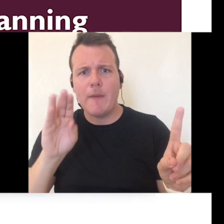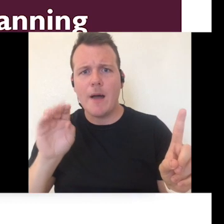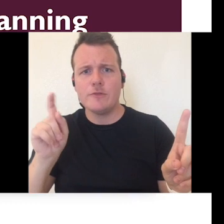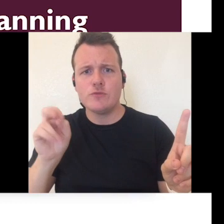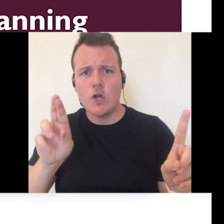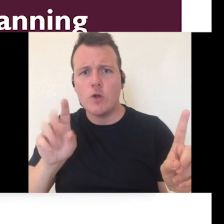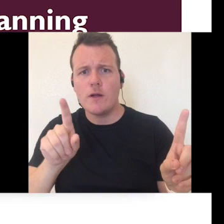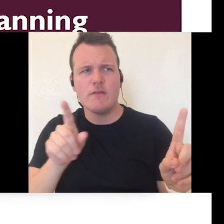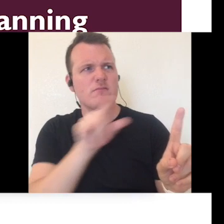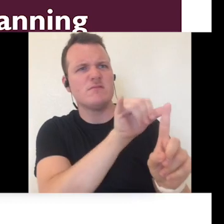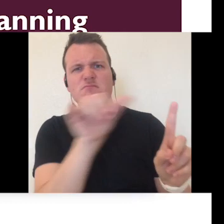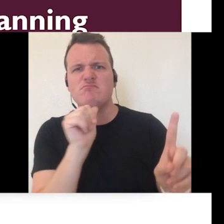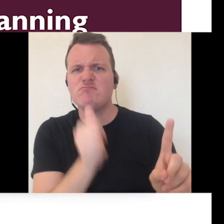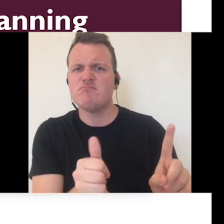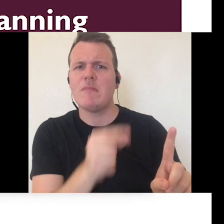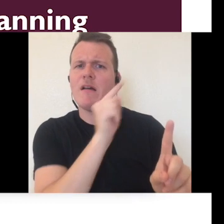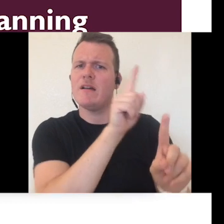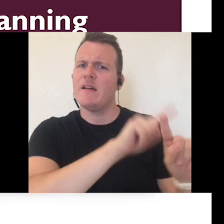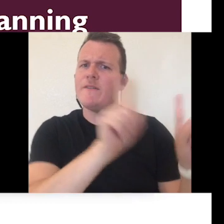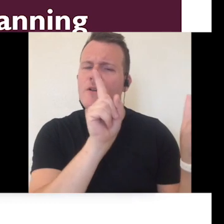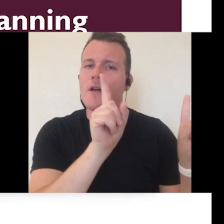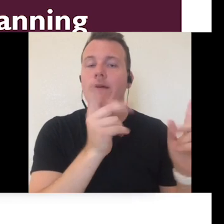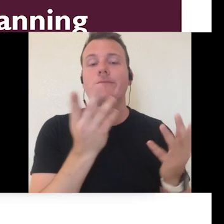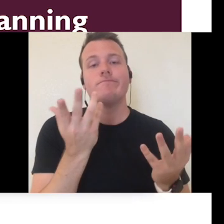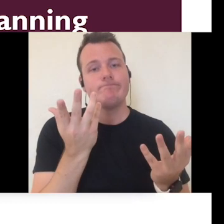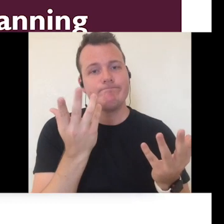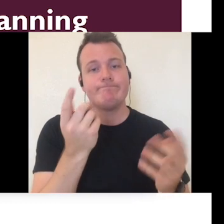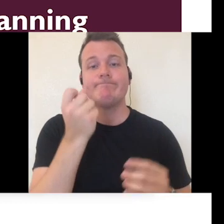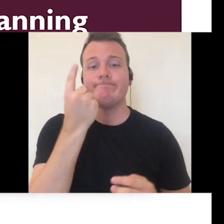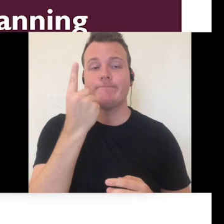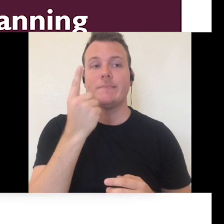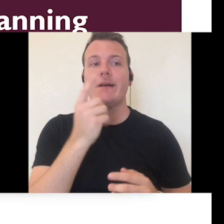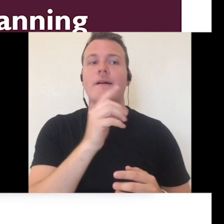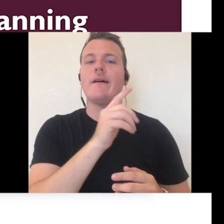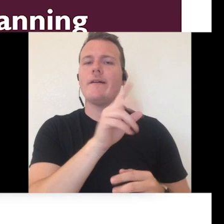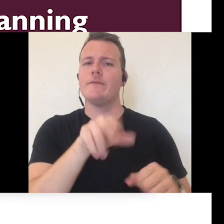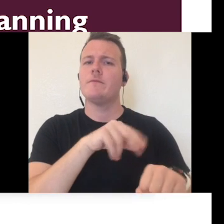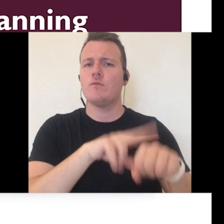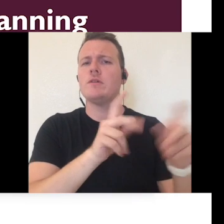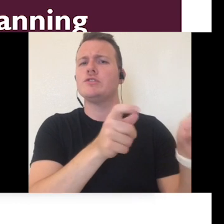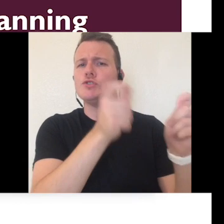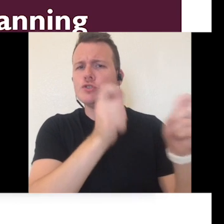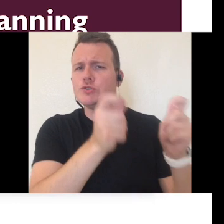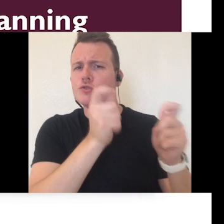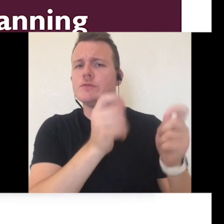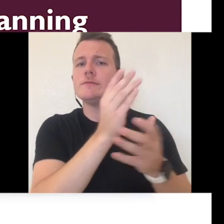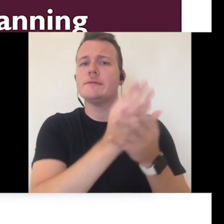another, but- but that essential components are similar across the